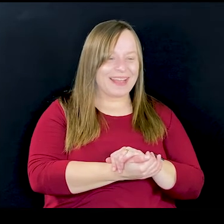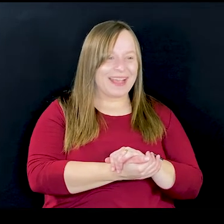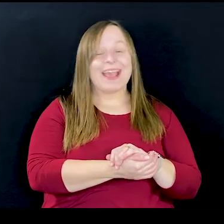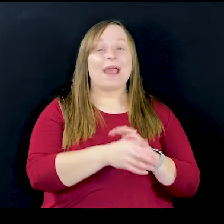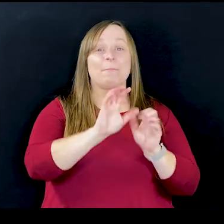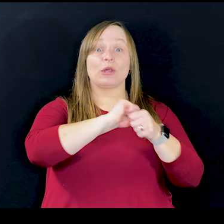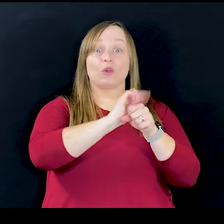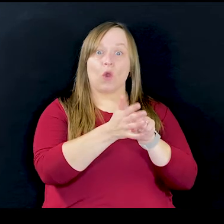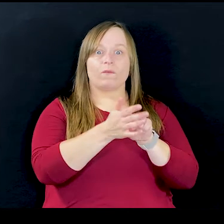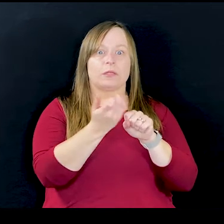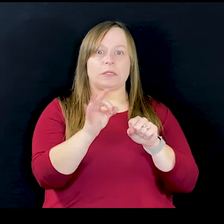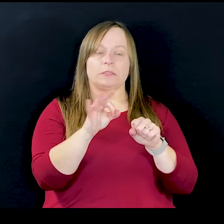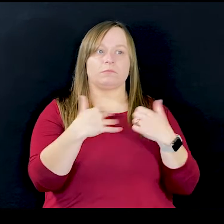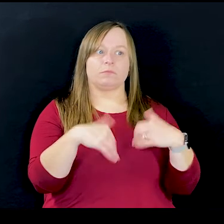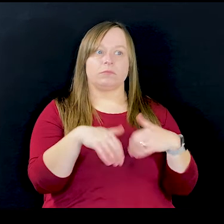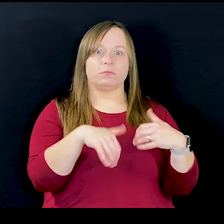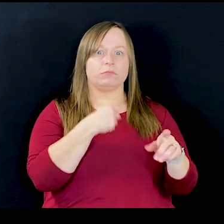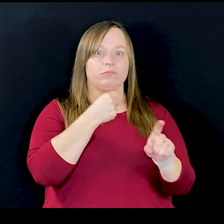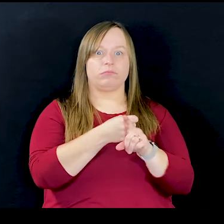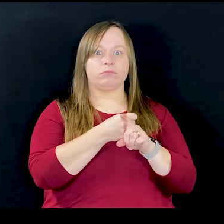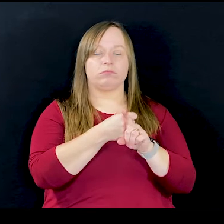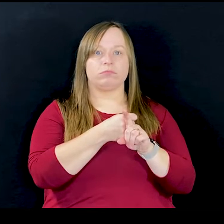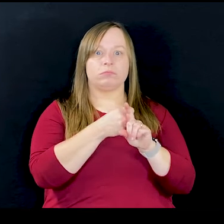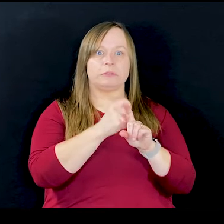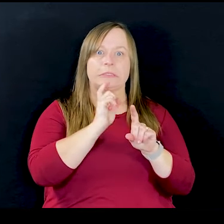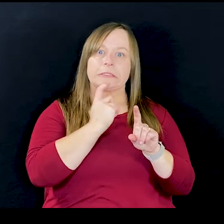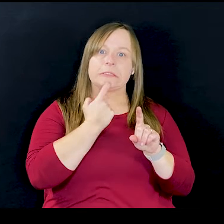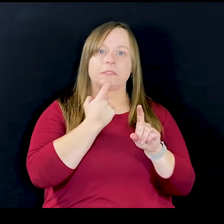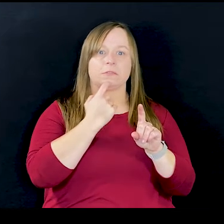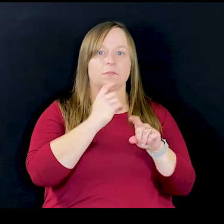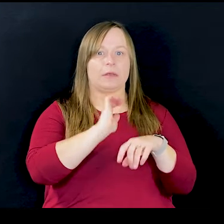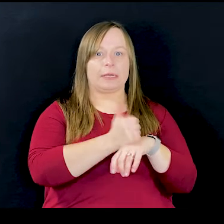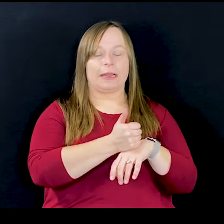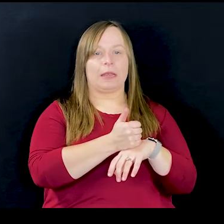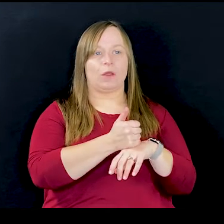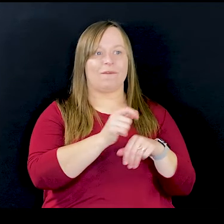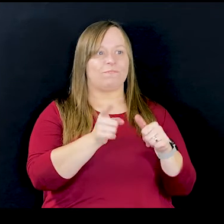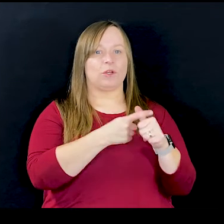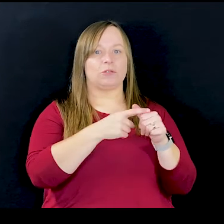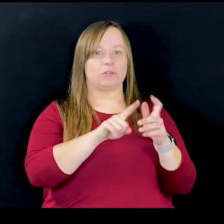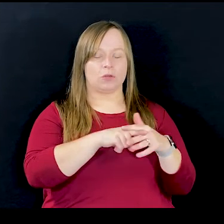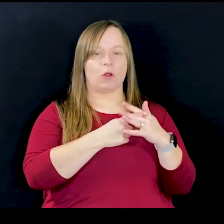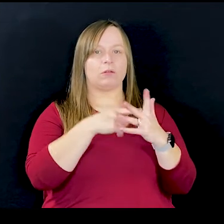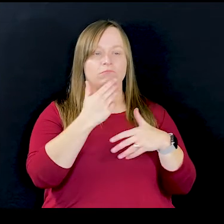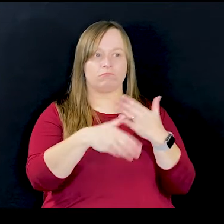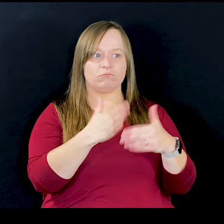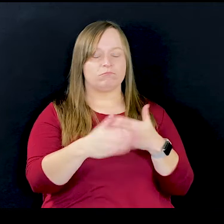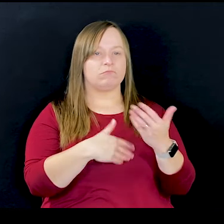But COVID-19 had a significant impact on the clinic when it first started--